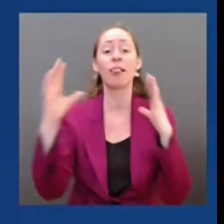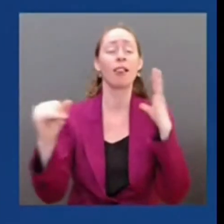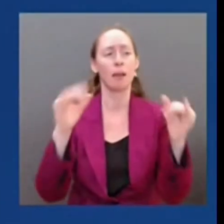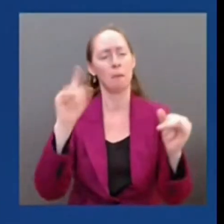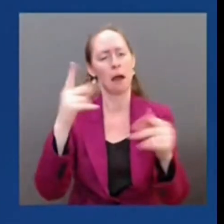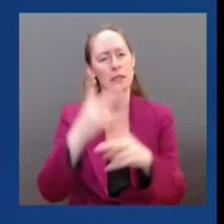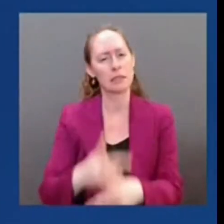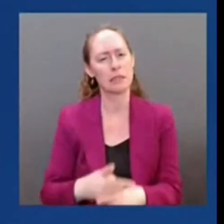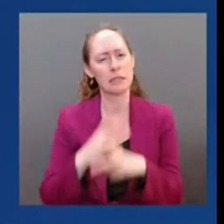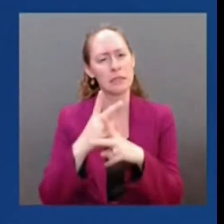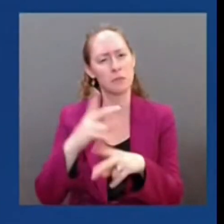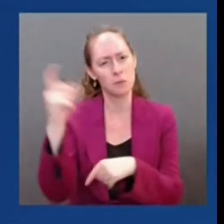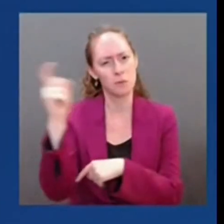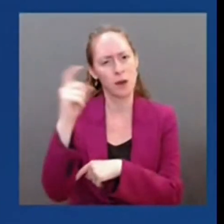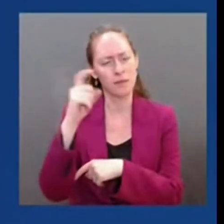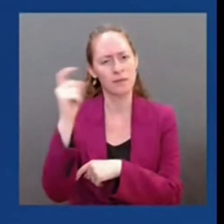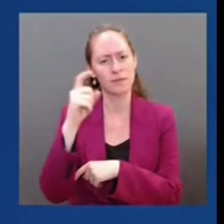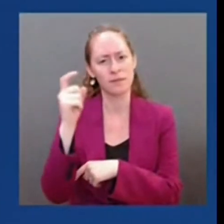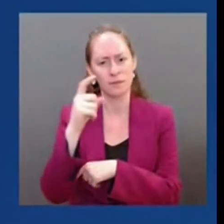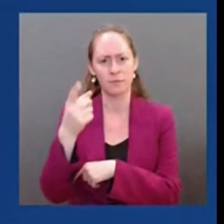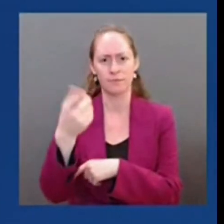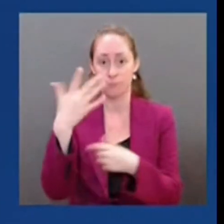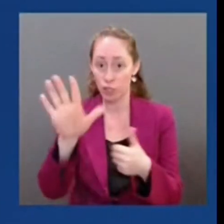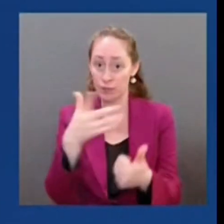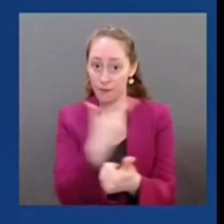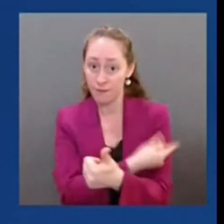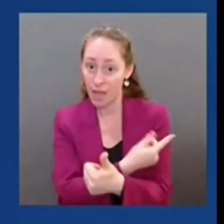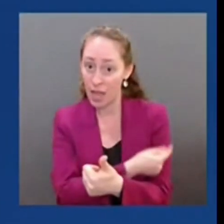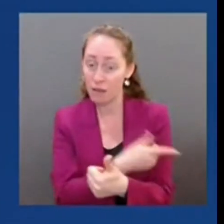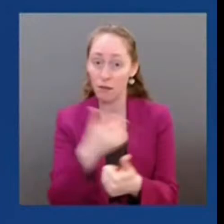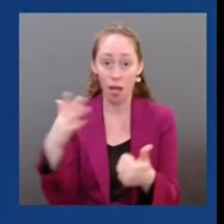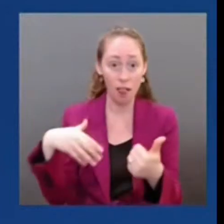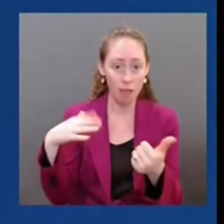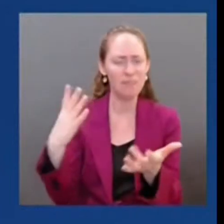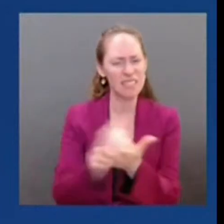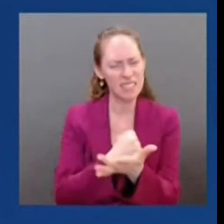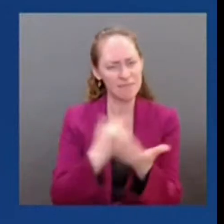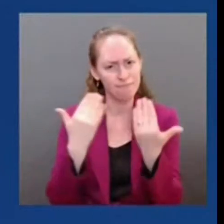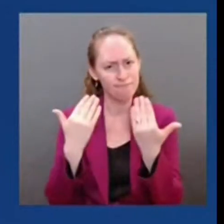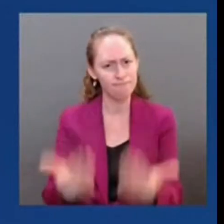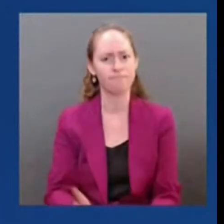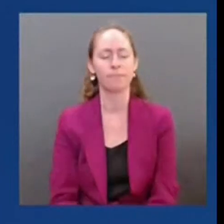DO SO WHEN YOU ARE UP-TO-DATE WITH YOUR VACCINES, AND WHEN YOU TESTED BEFORE YOU GATHER,